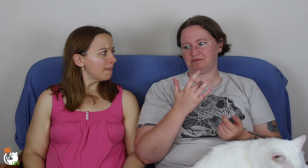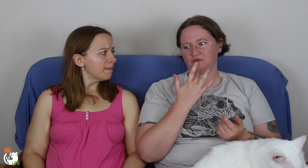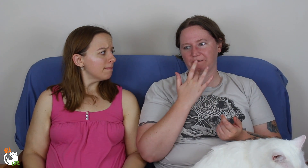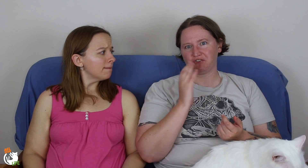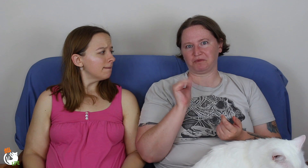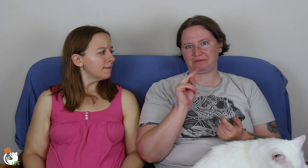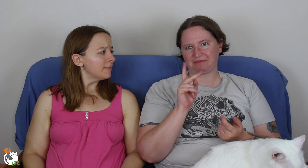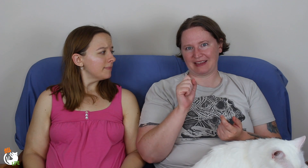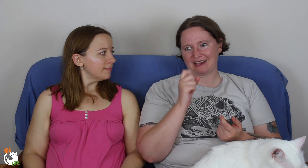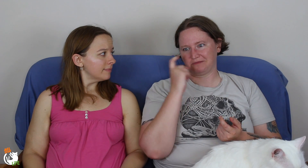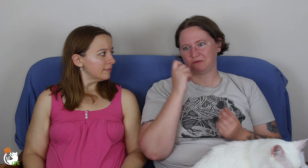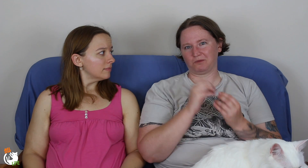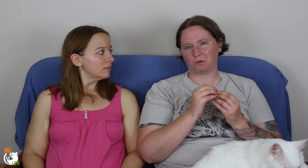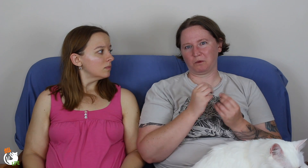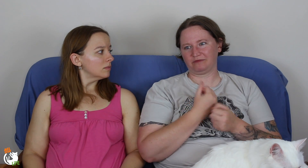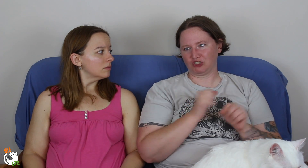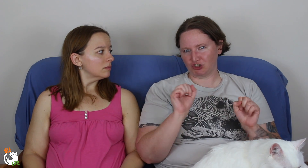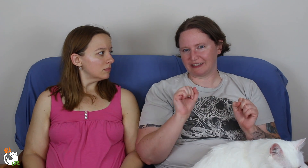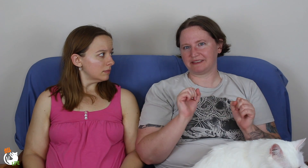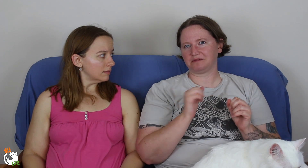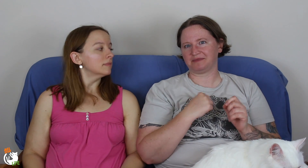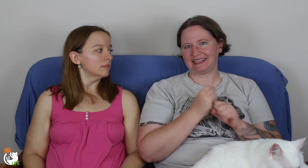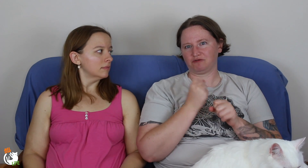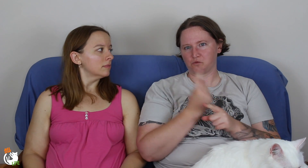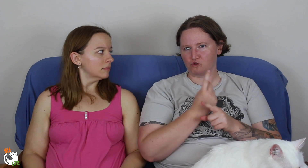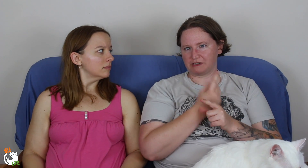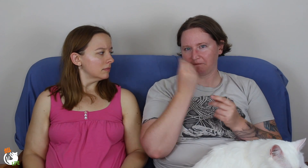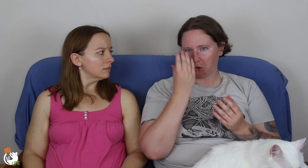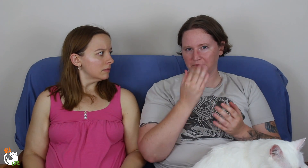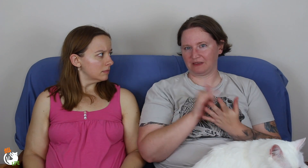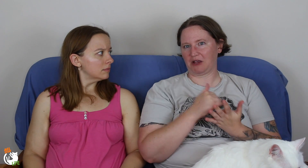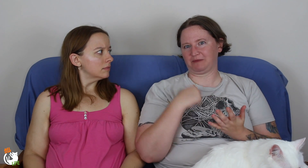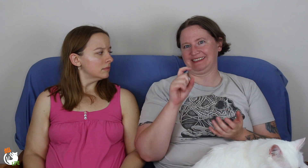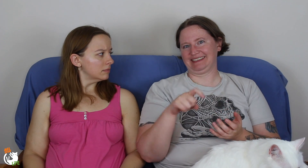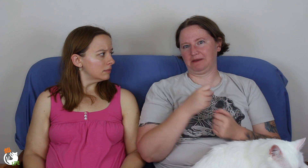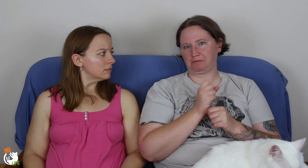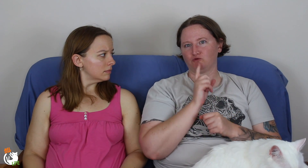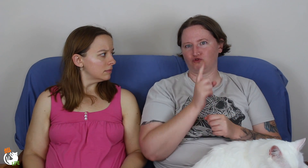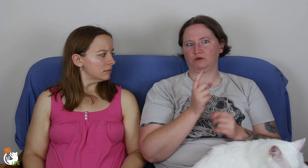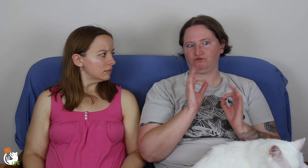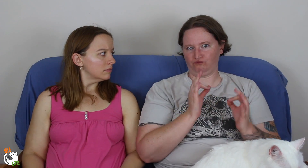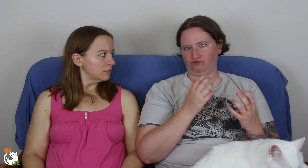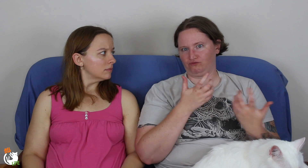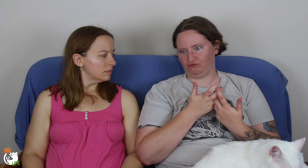Typically it's through a sperm bank. Just because it's more secure and we get all the appropriate information that we need